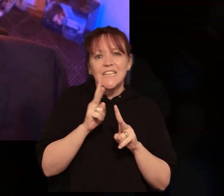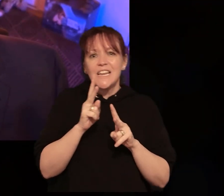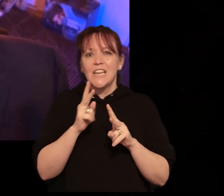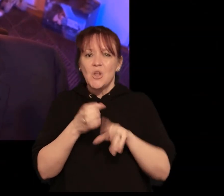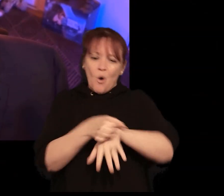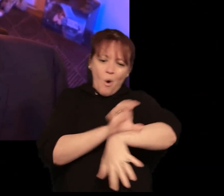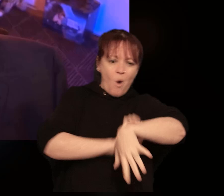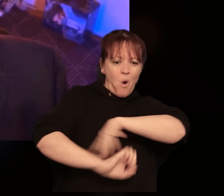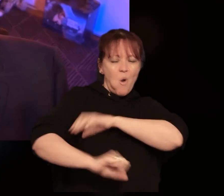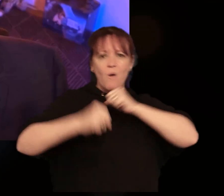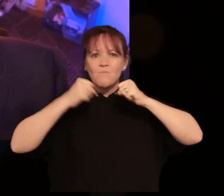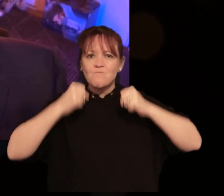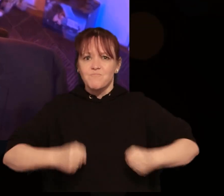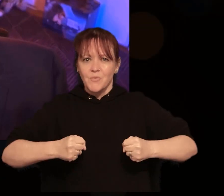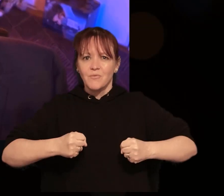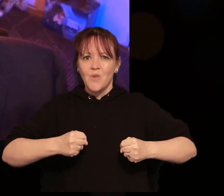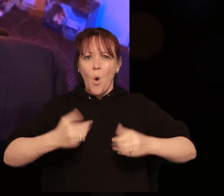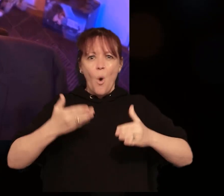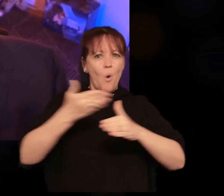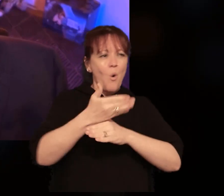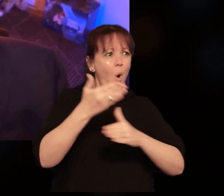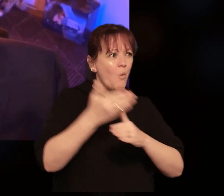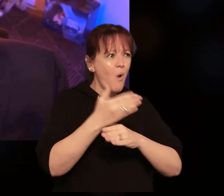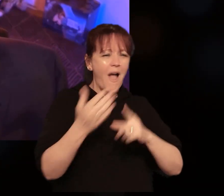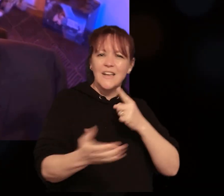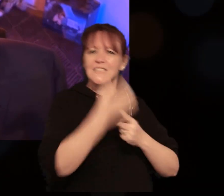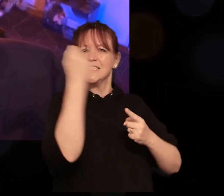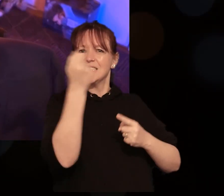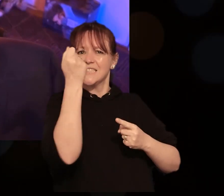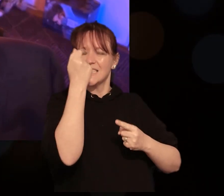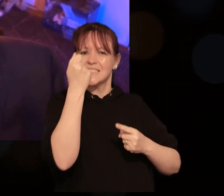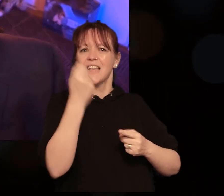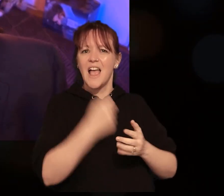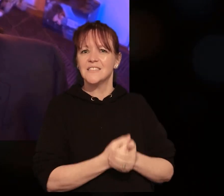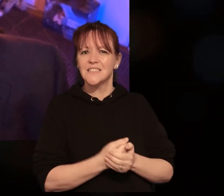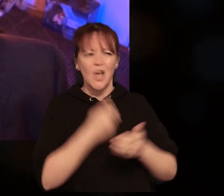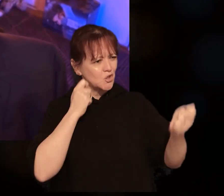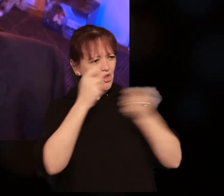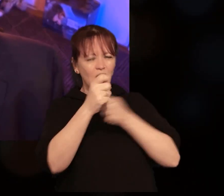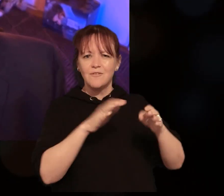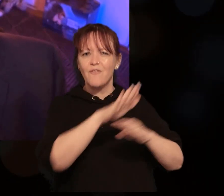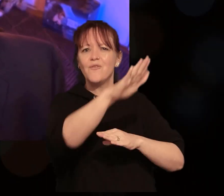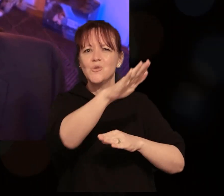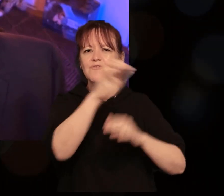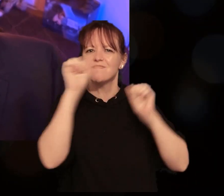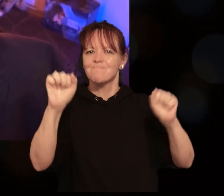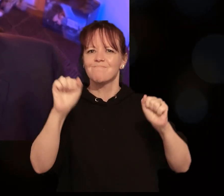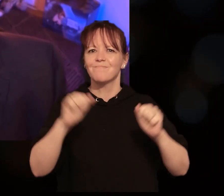All right, and that was our final category. What a year it's been! And particularly the breath of winds too.